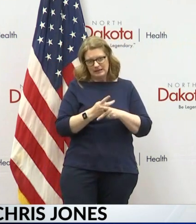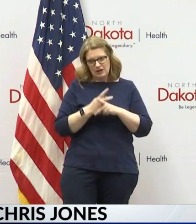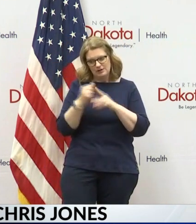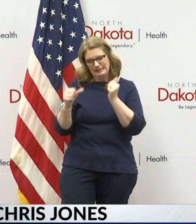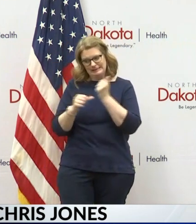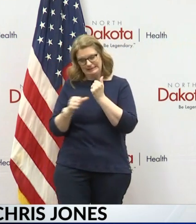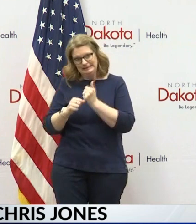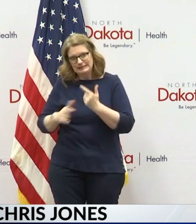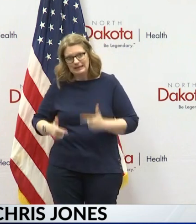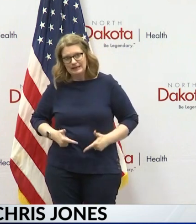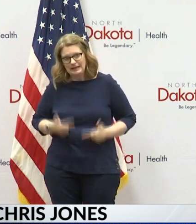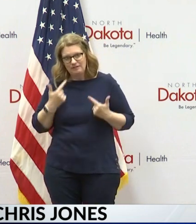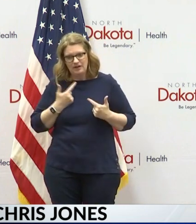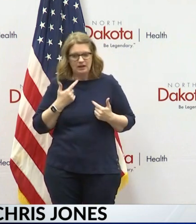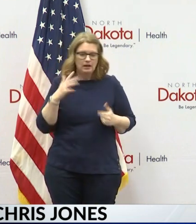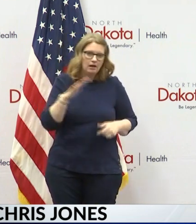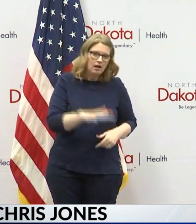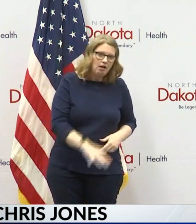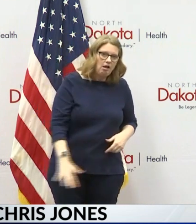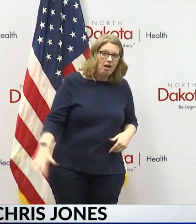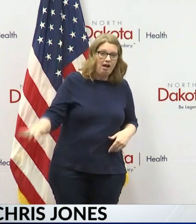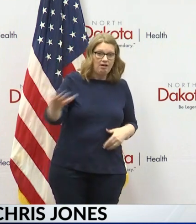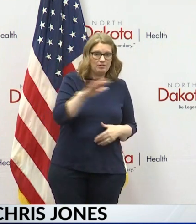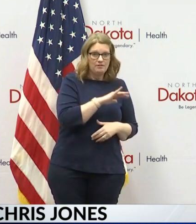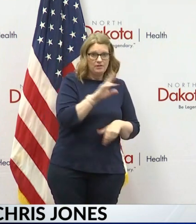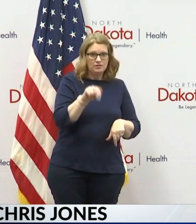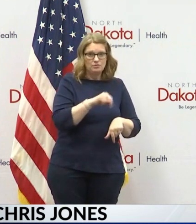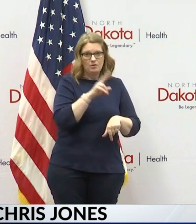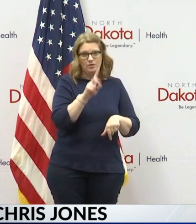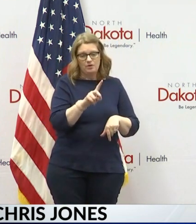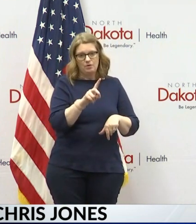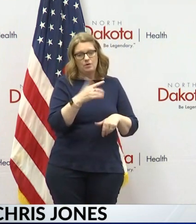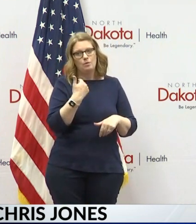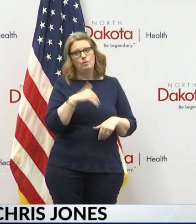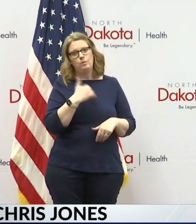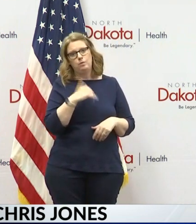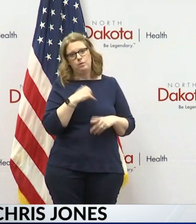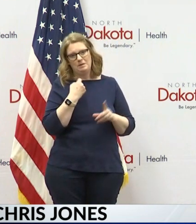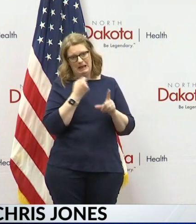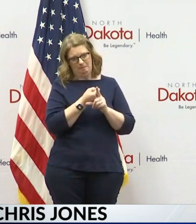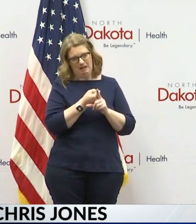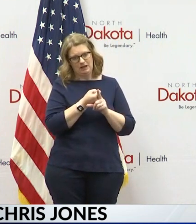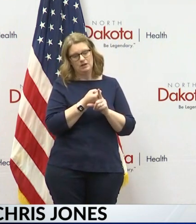CHRIS, THANKS FOR BEING HERE. THANK YOU, GOVERNOR. SKILLED NURSING, BASIC CARE AND